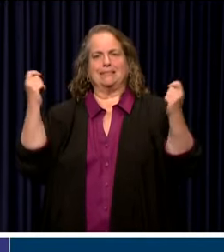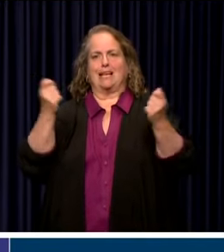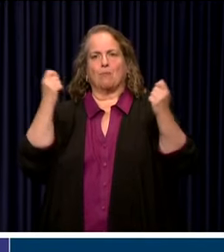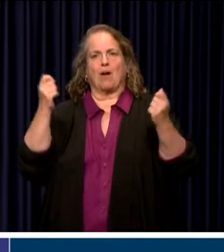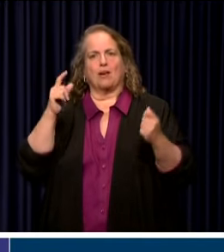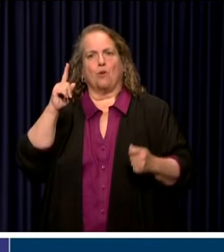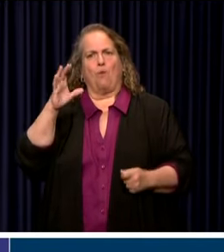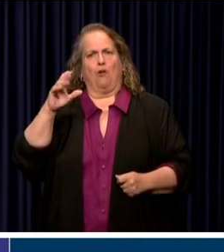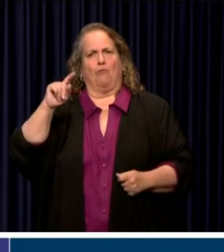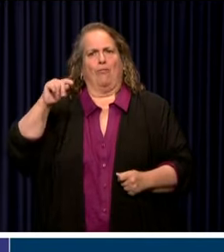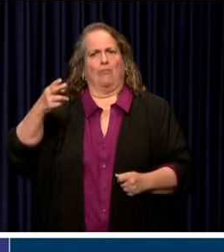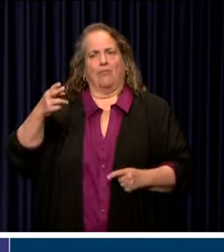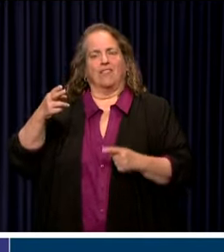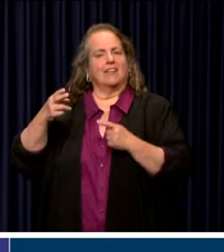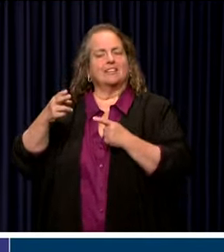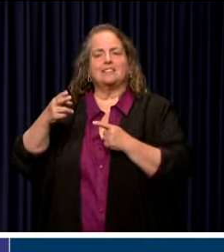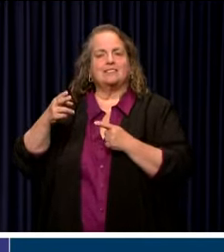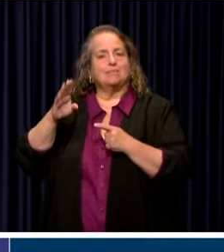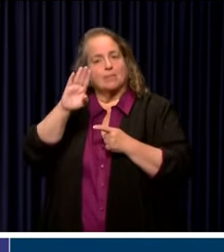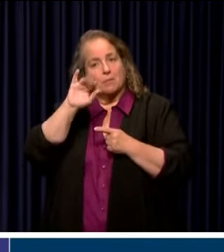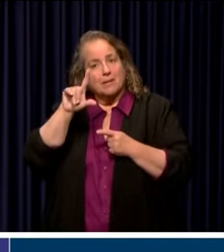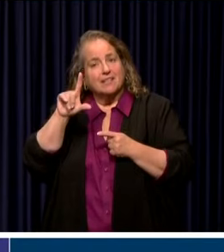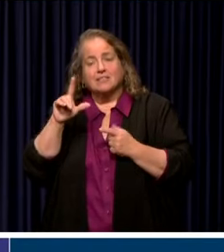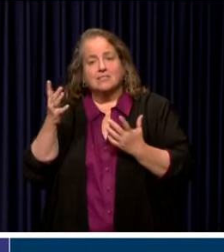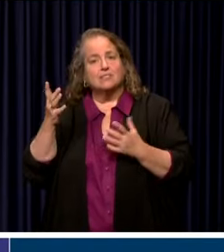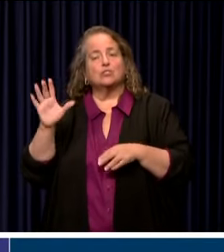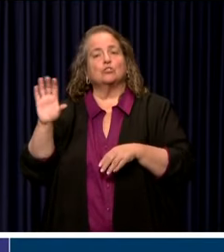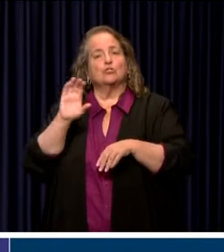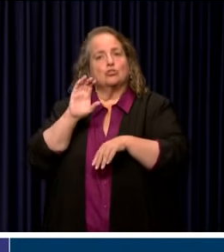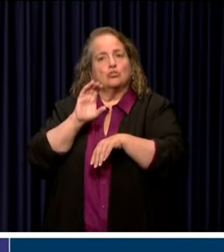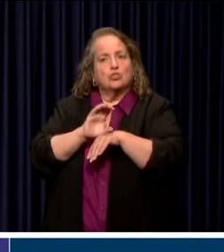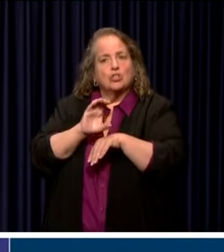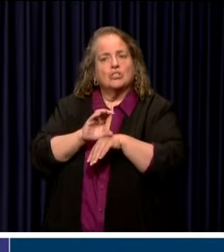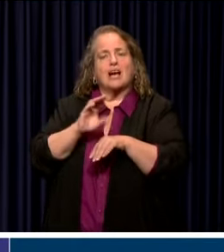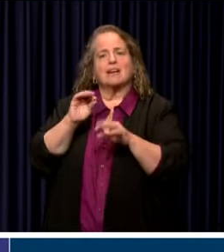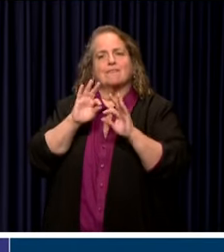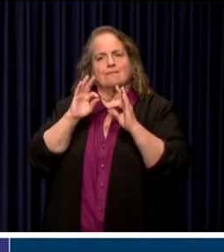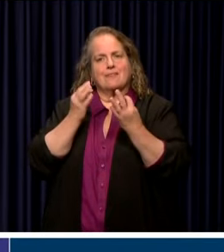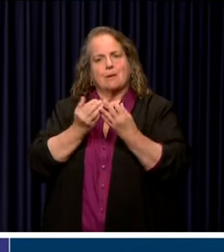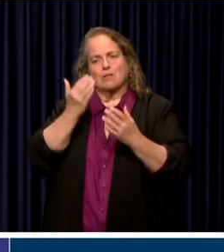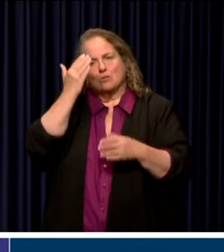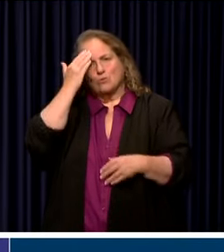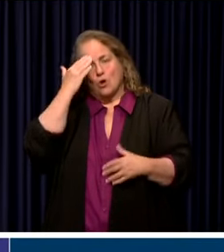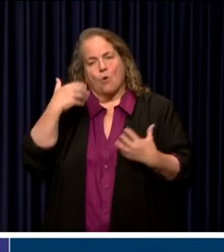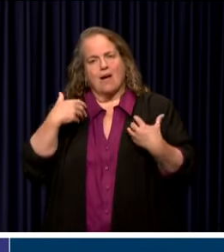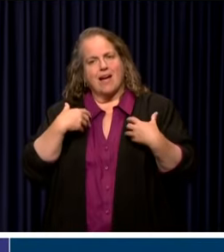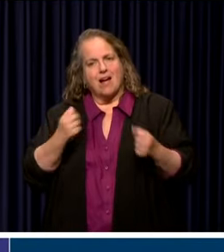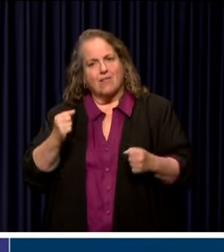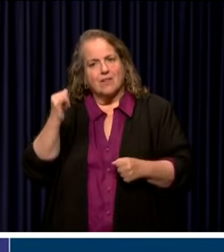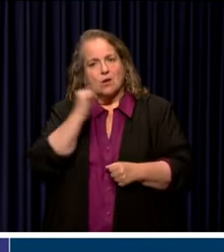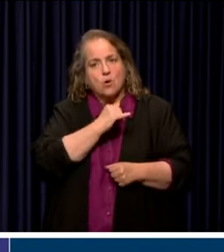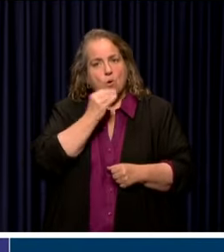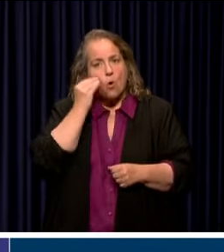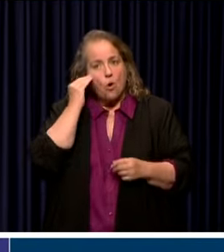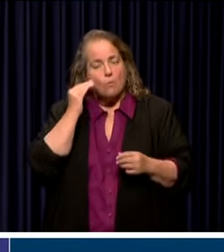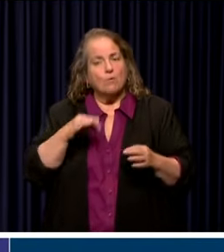THAT'LL BE A GOOD THING.